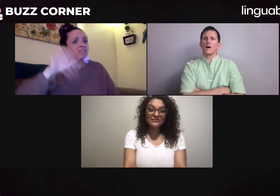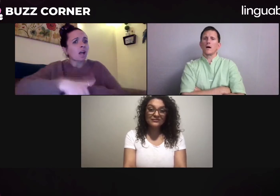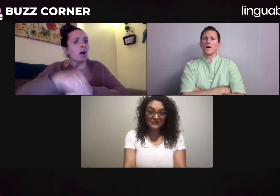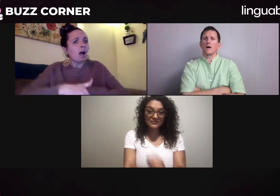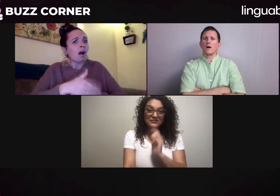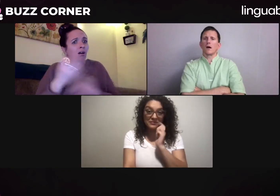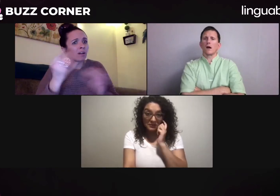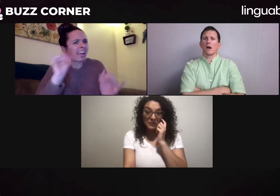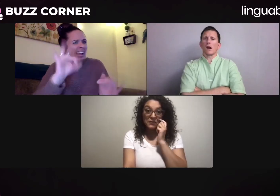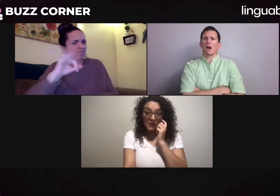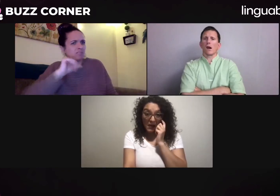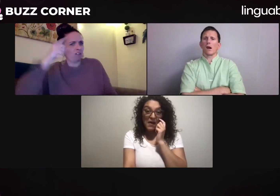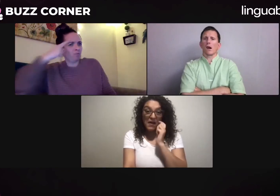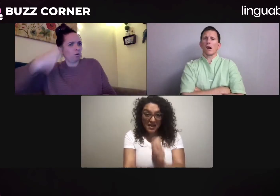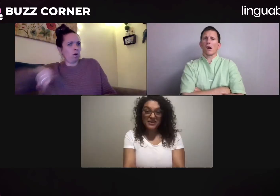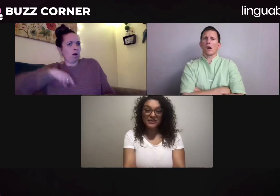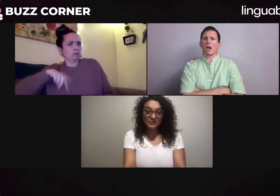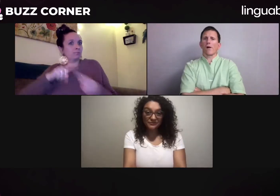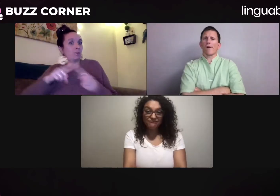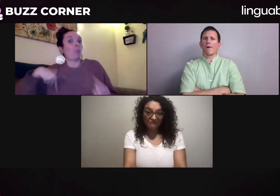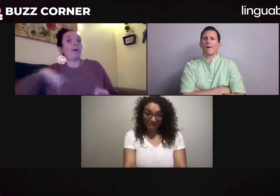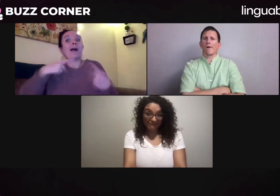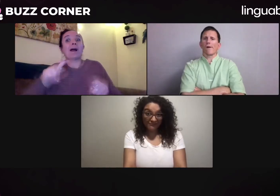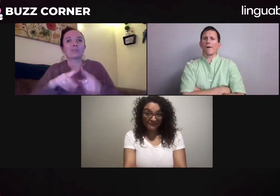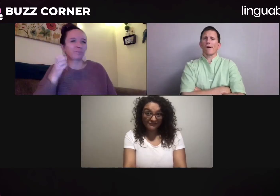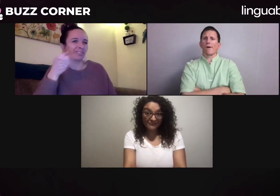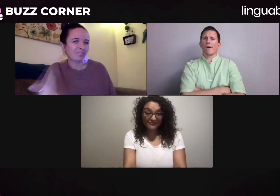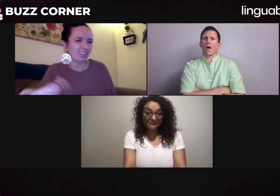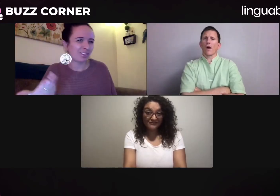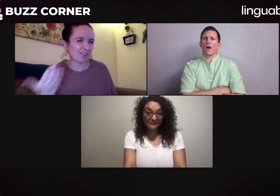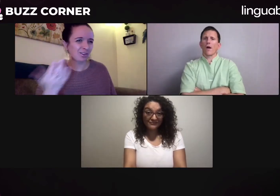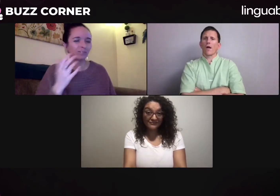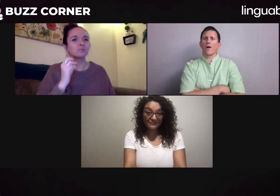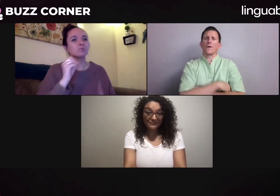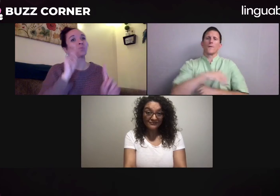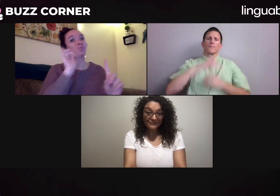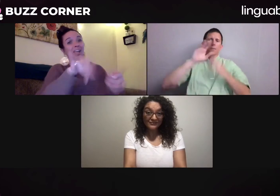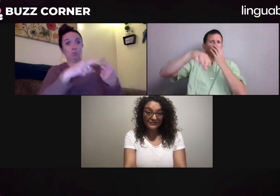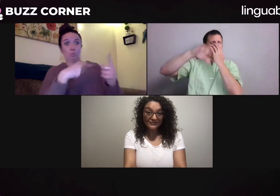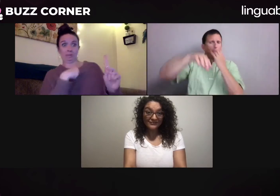And they wanted to have that free access to all of the New Year's Eve events and just have that